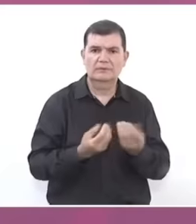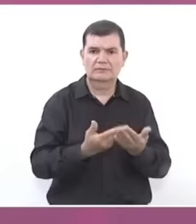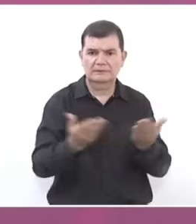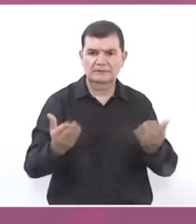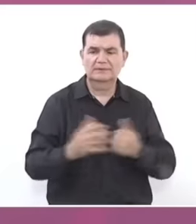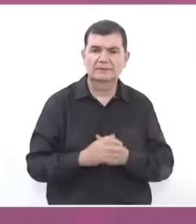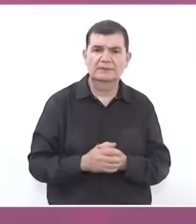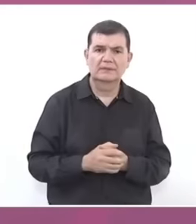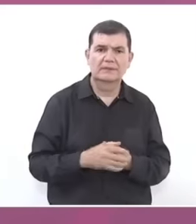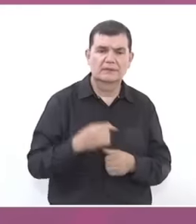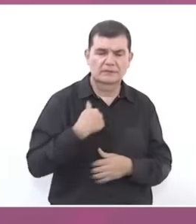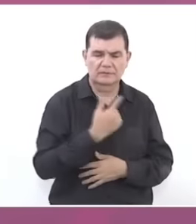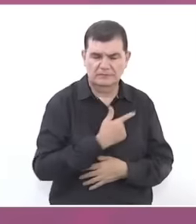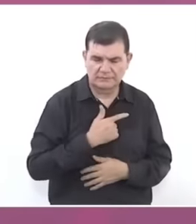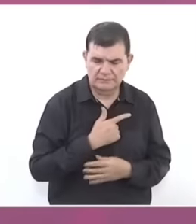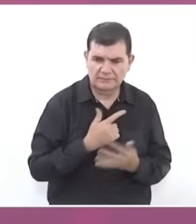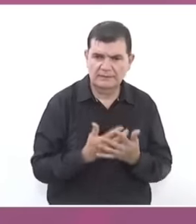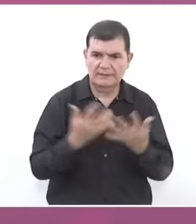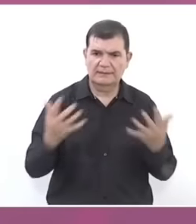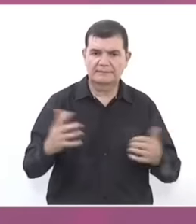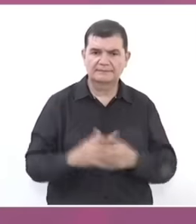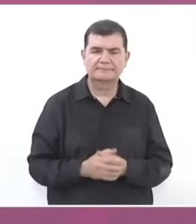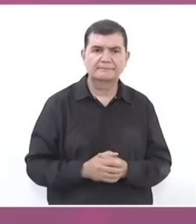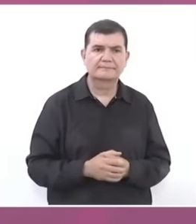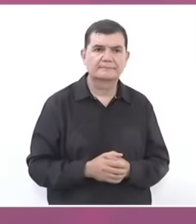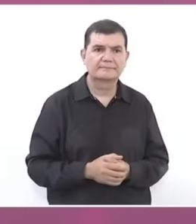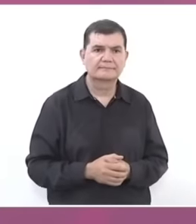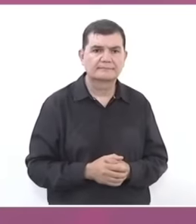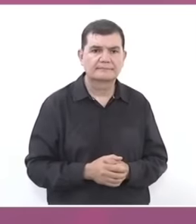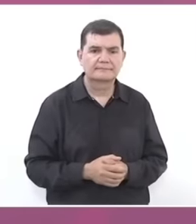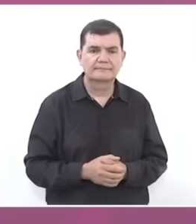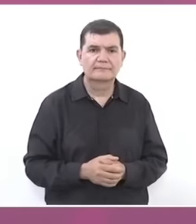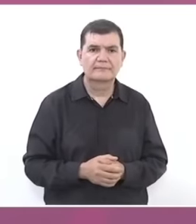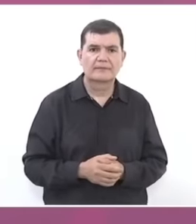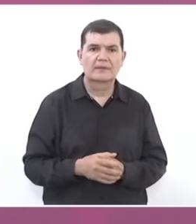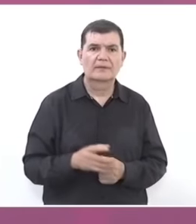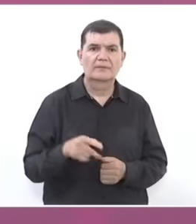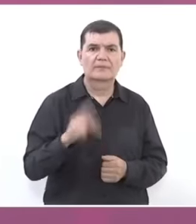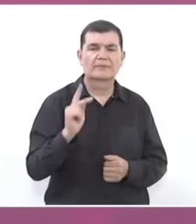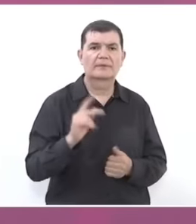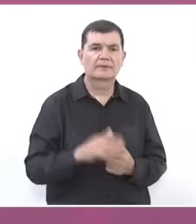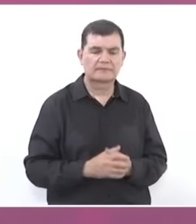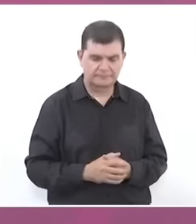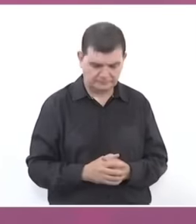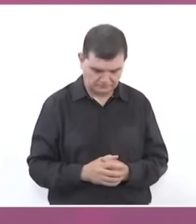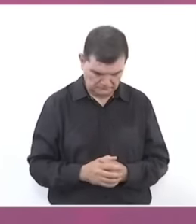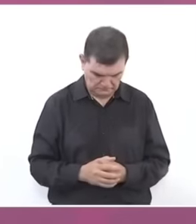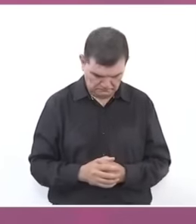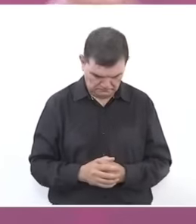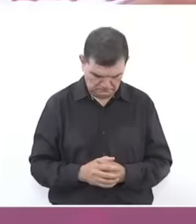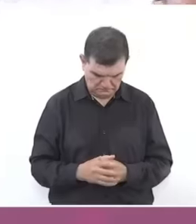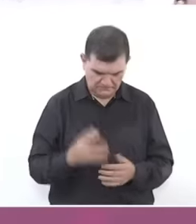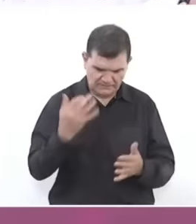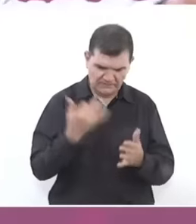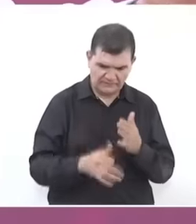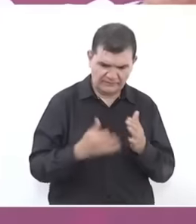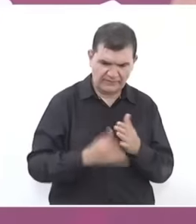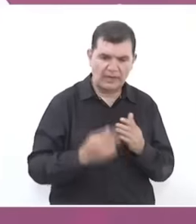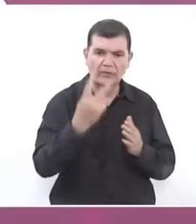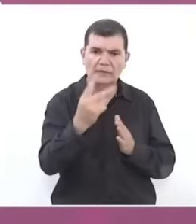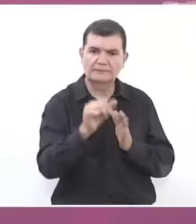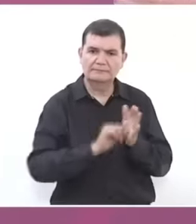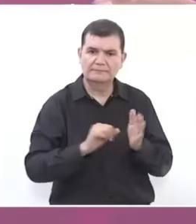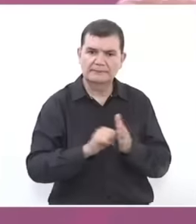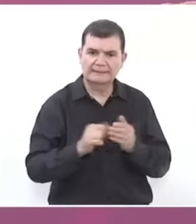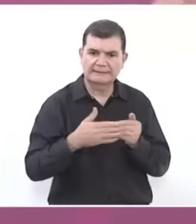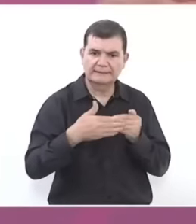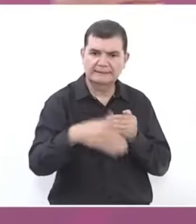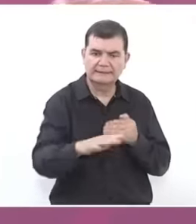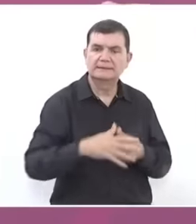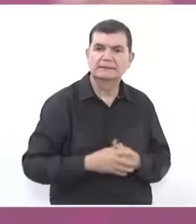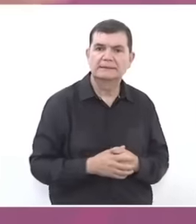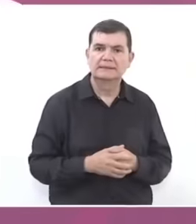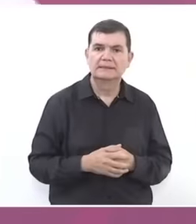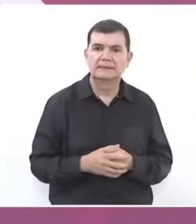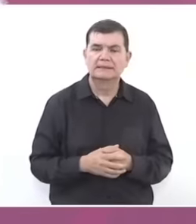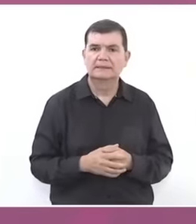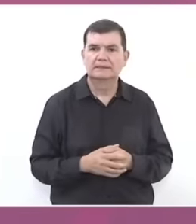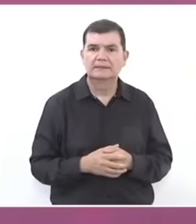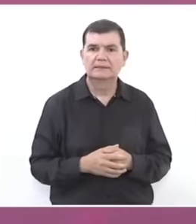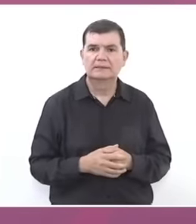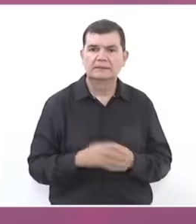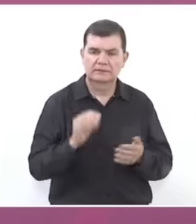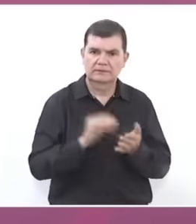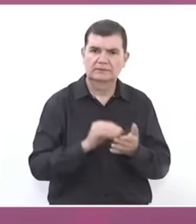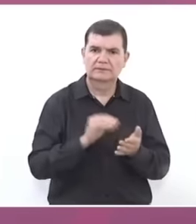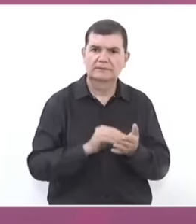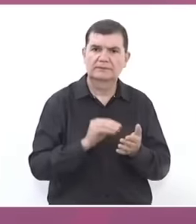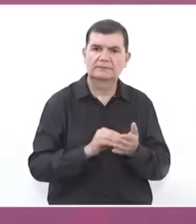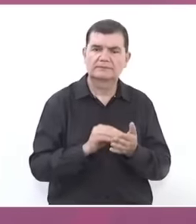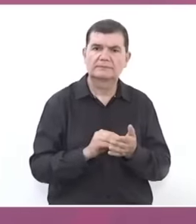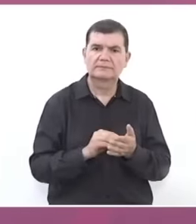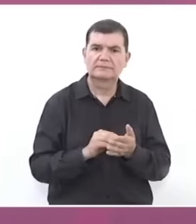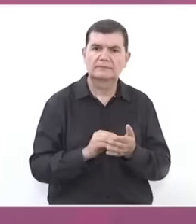gives us a lot of pleasure eh but you have two months left so they are still going to give